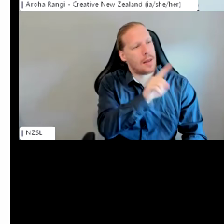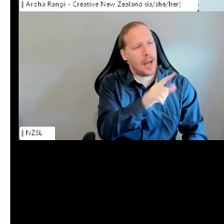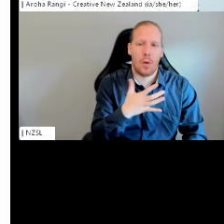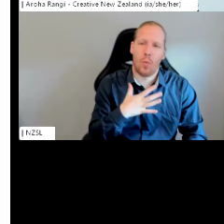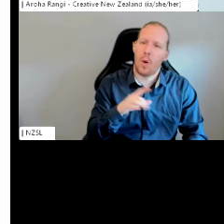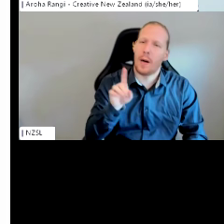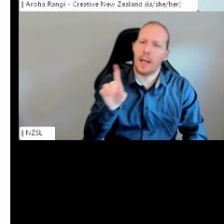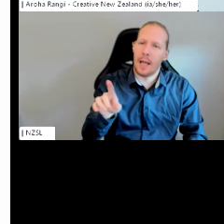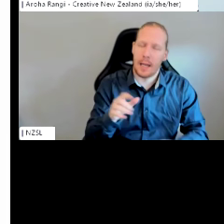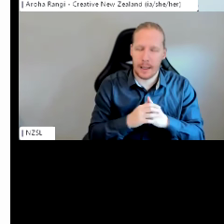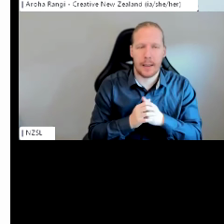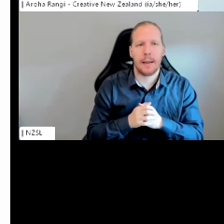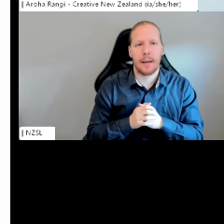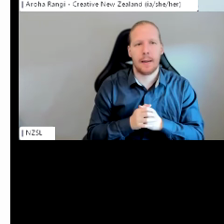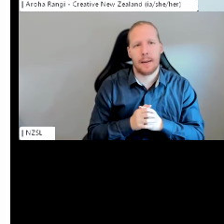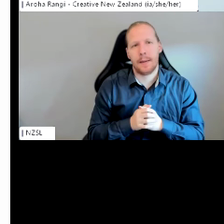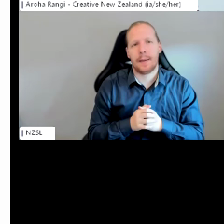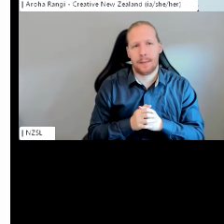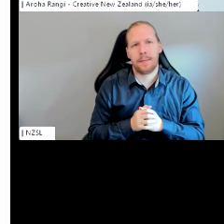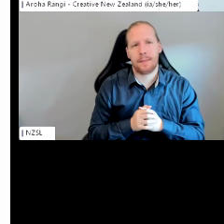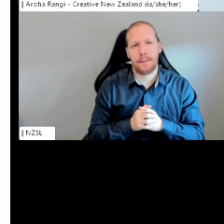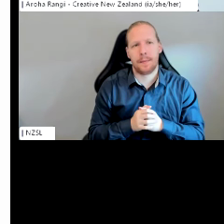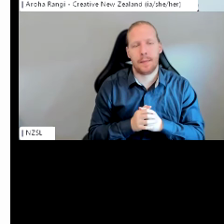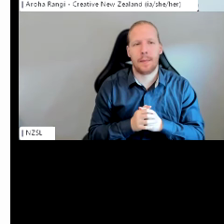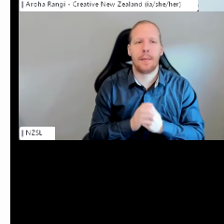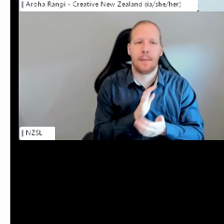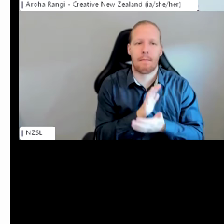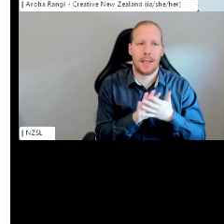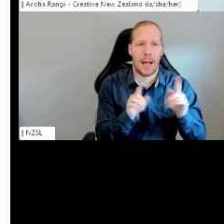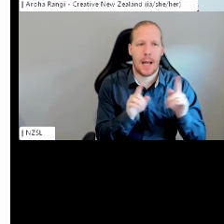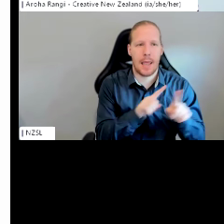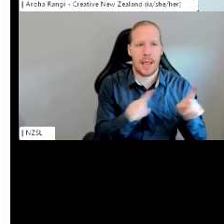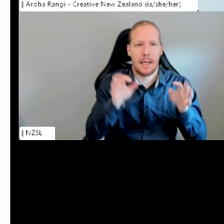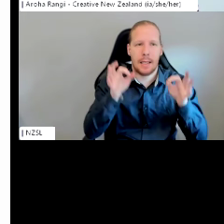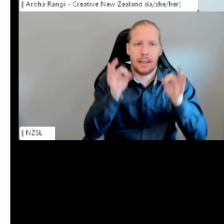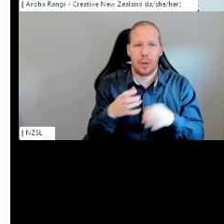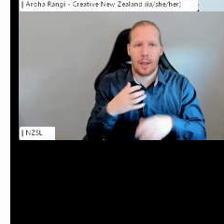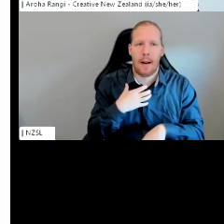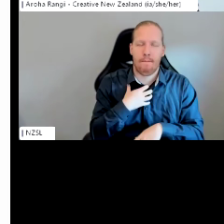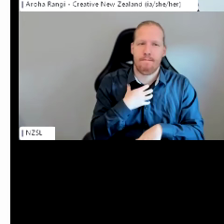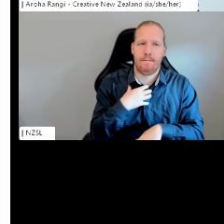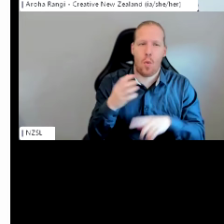and what not to is going to be more critical and therefore more crucial. And so the way in which we